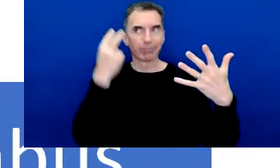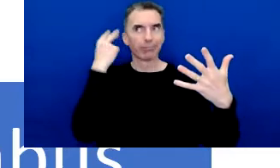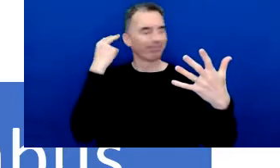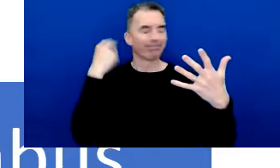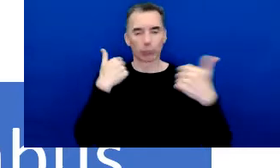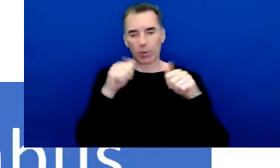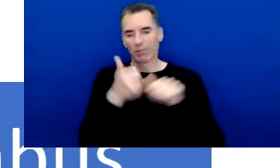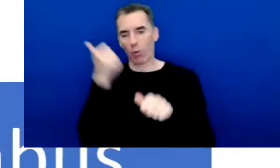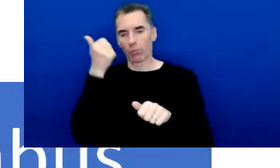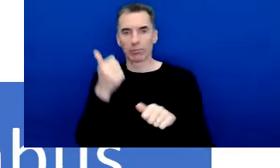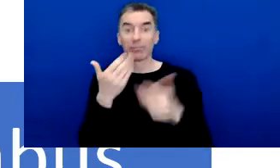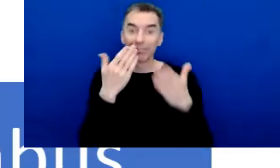So thank you for letting me voice that